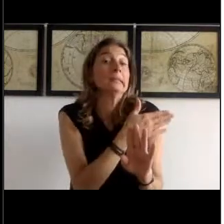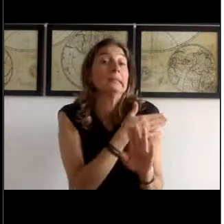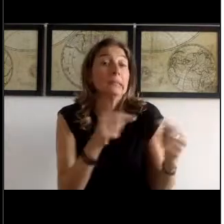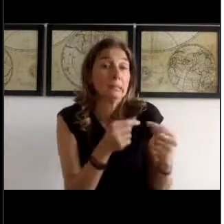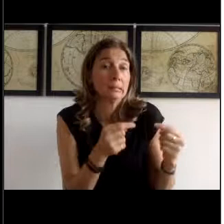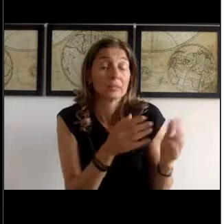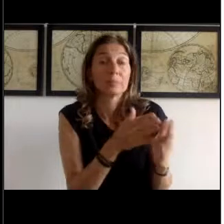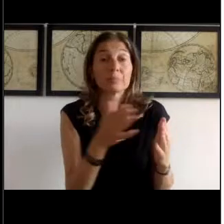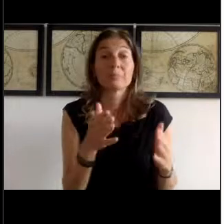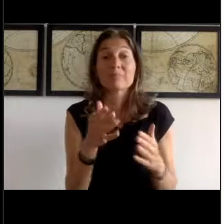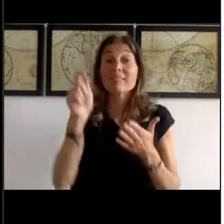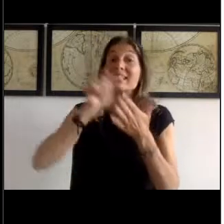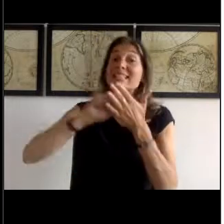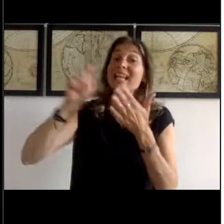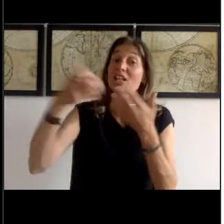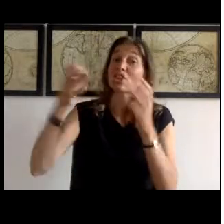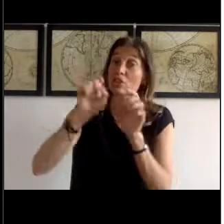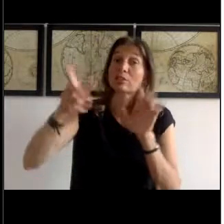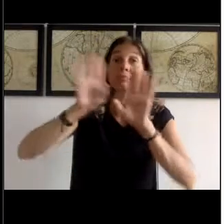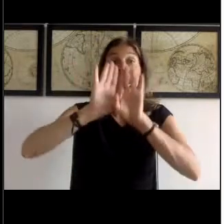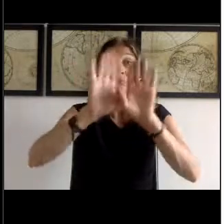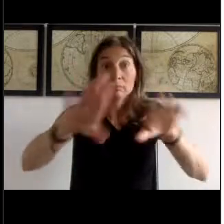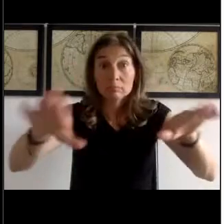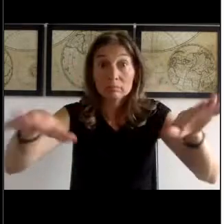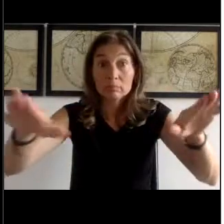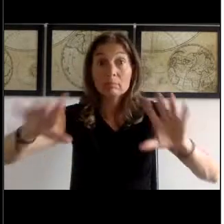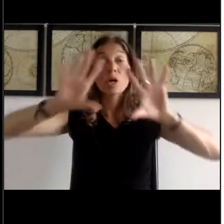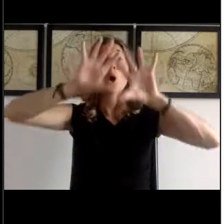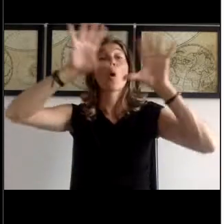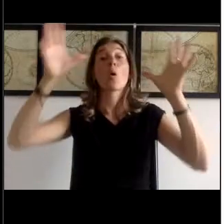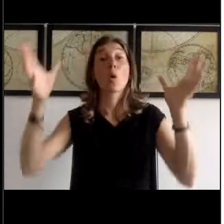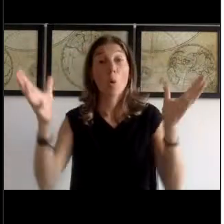when there is a structure already existing that is there,